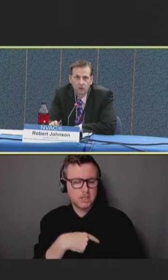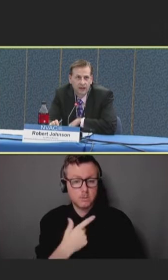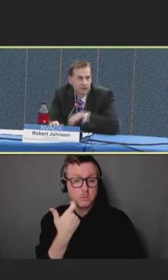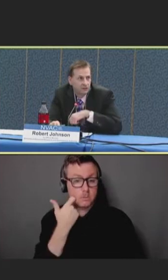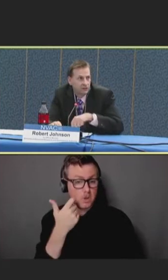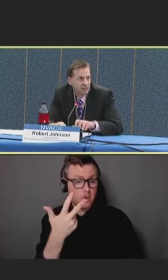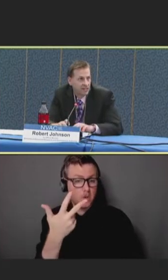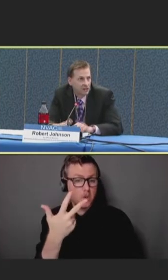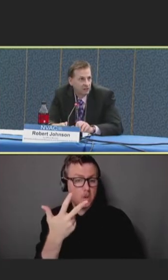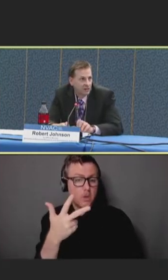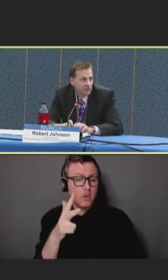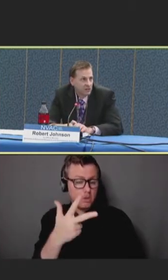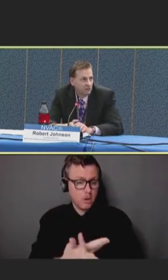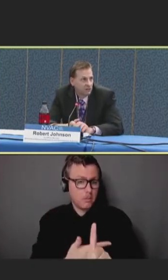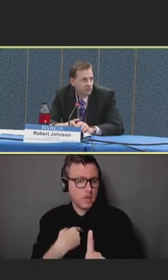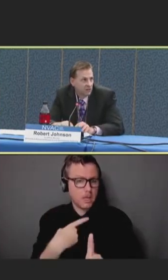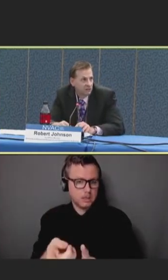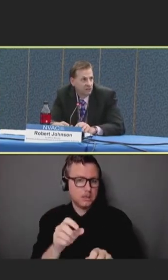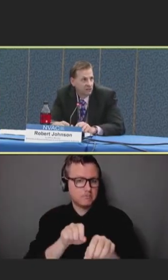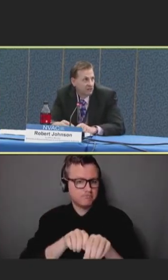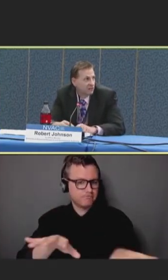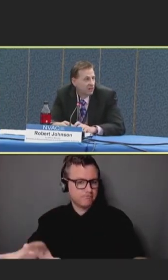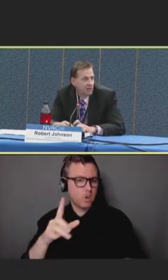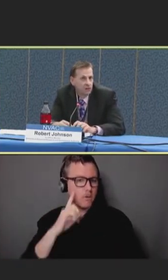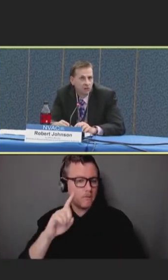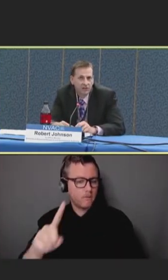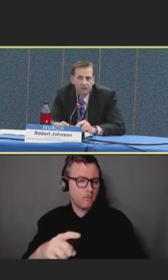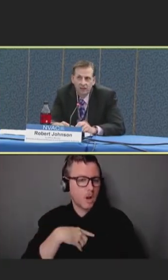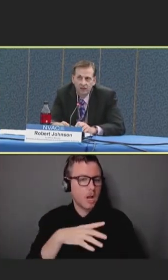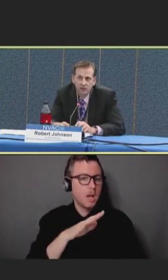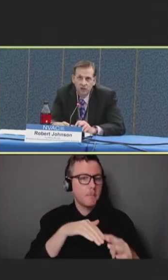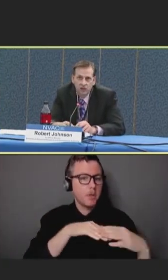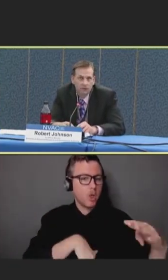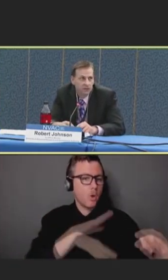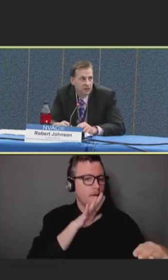rollout of the pediatric vaccine for under five and six. We've had the licensure of the